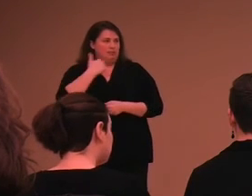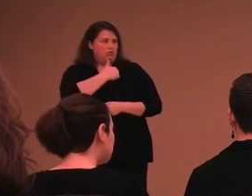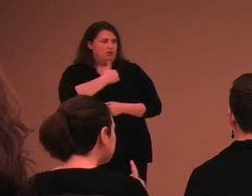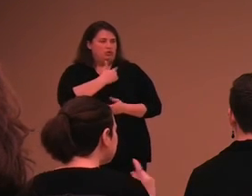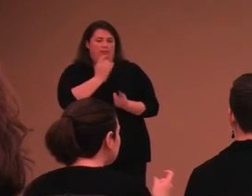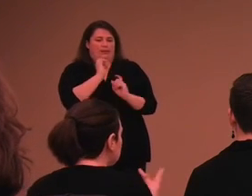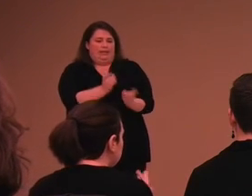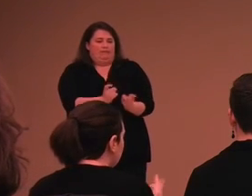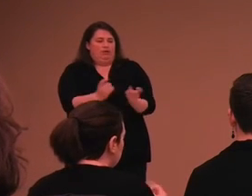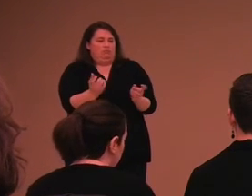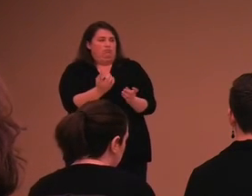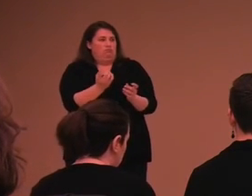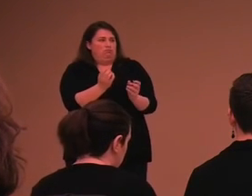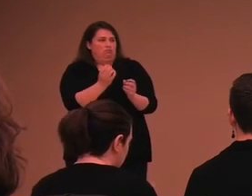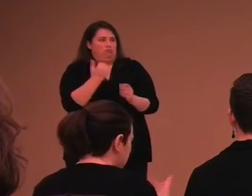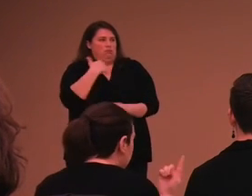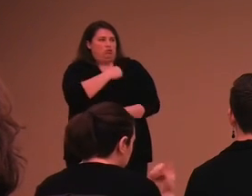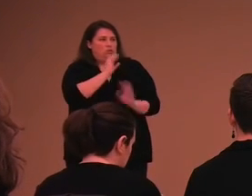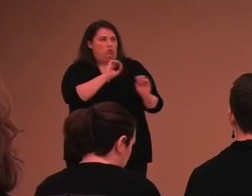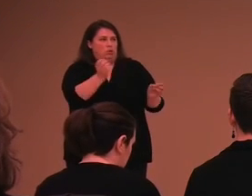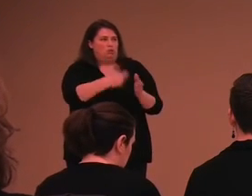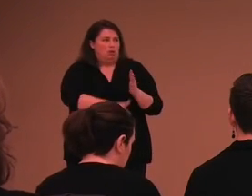You're asking someone just like someone would ask you